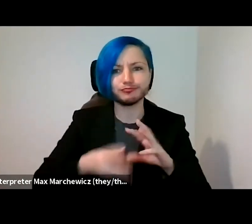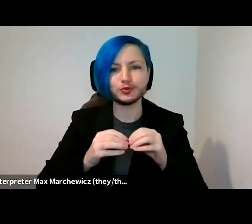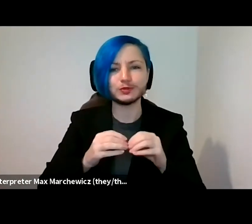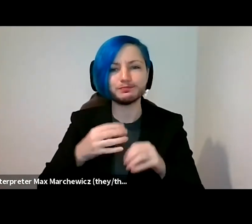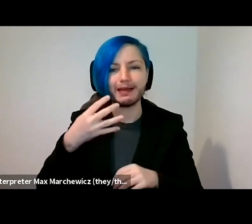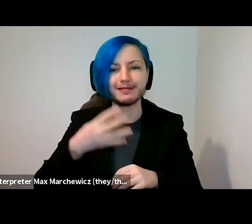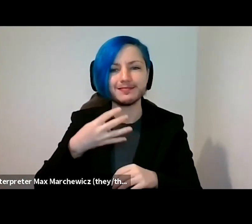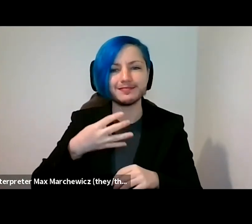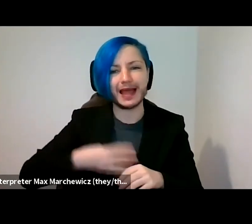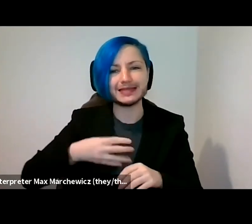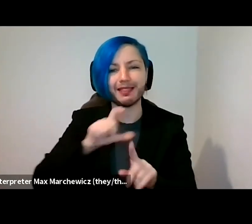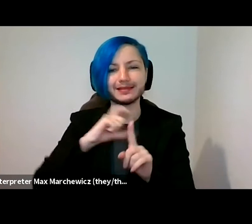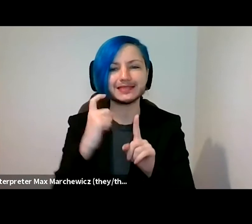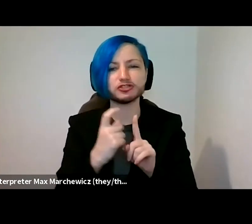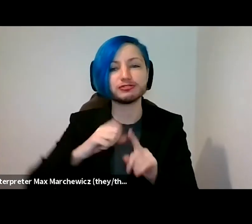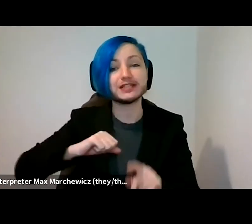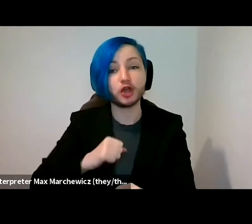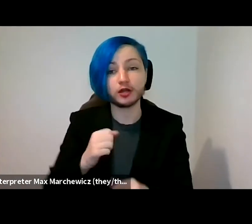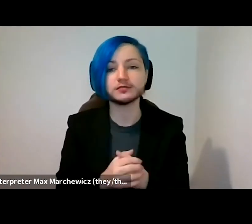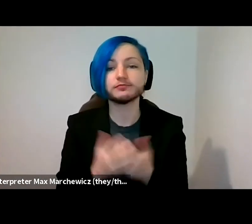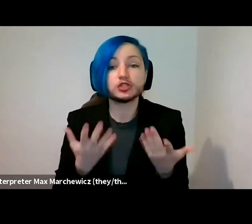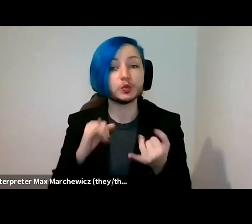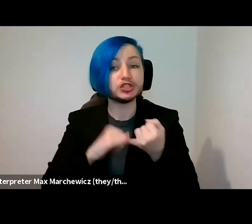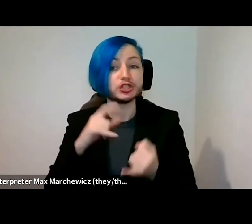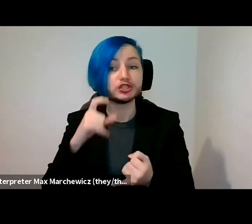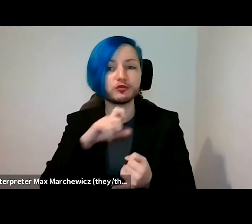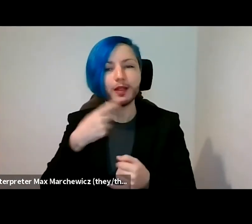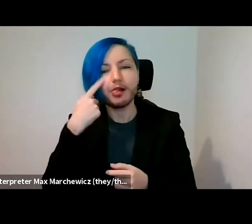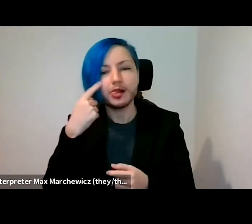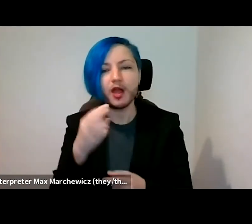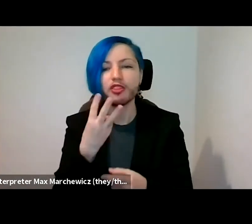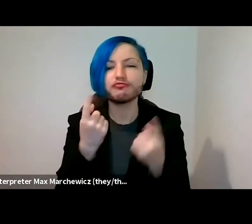as she reconsiders and unpacks the histories of three popular objects on display